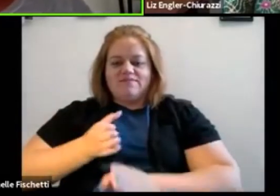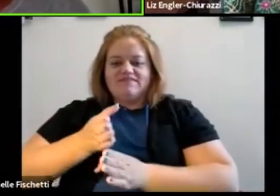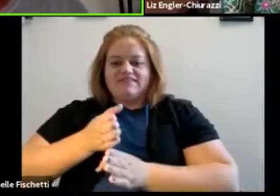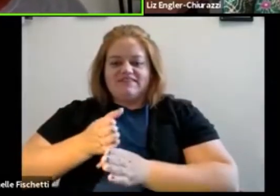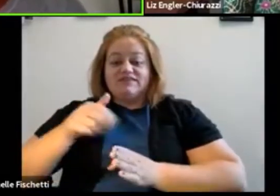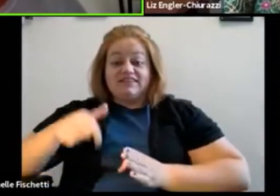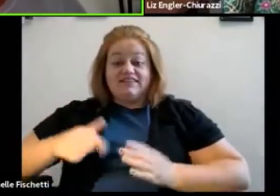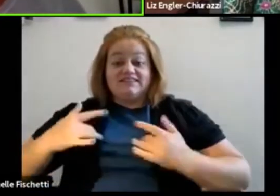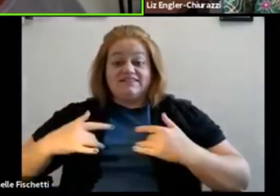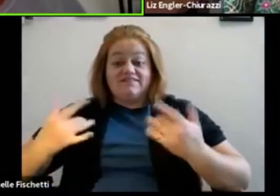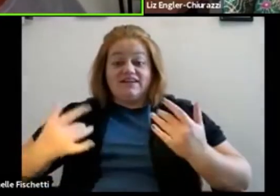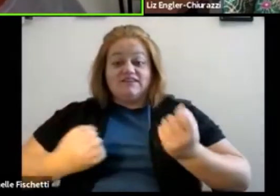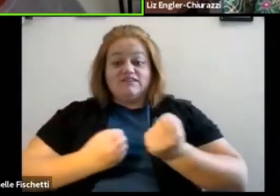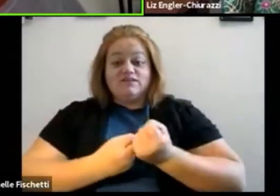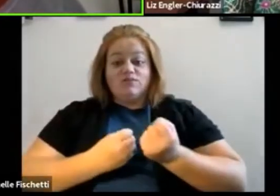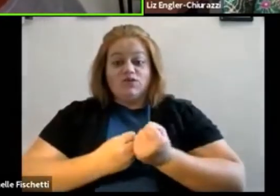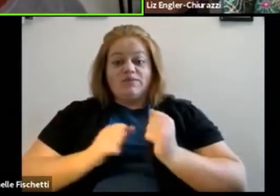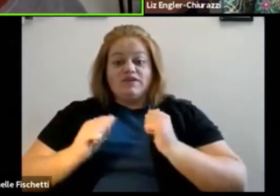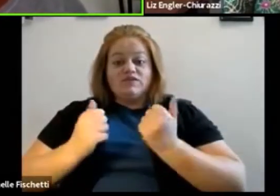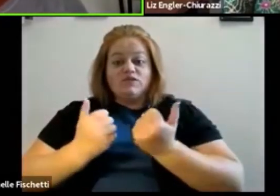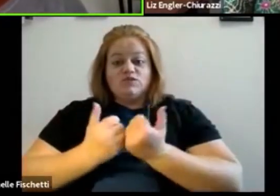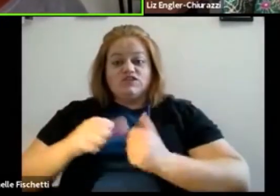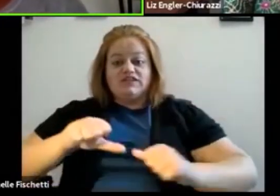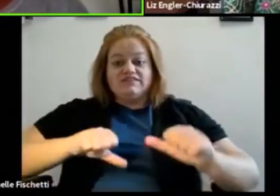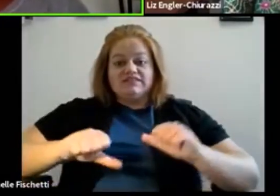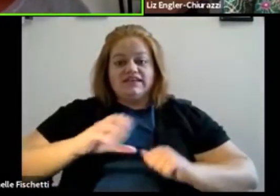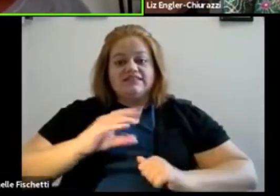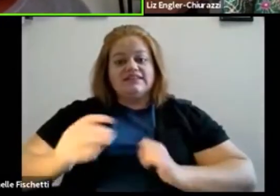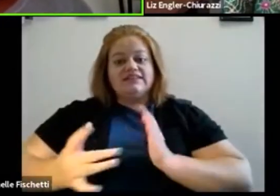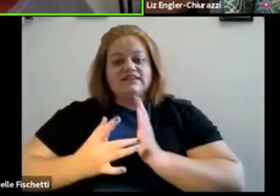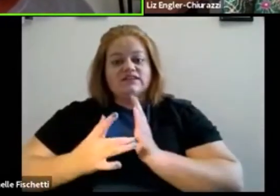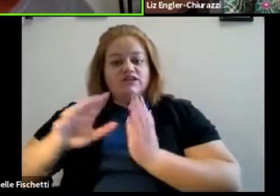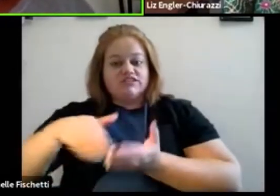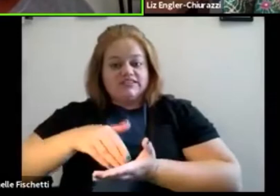supported by the Association of Science and Technology Centers and IF/THEN